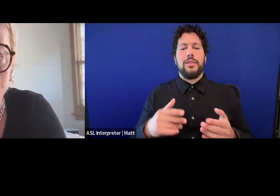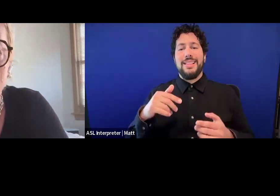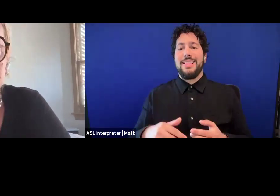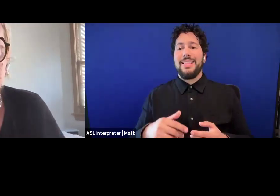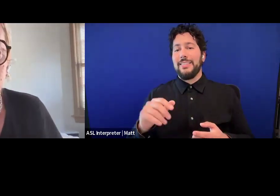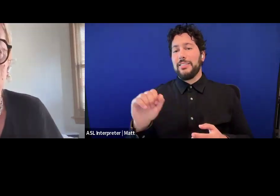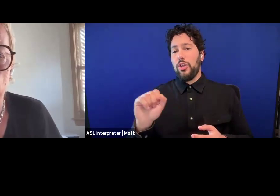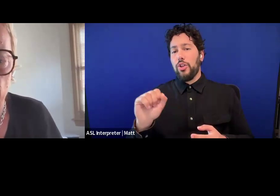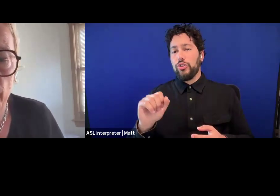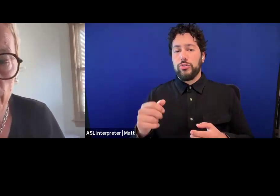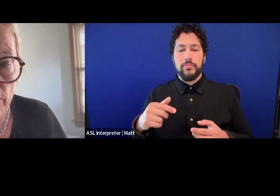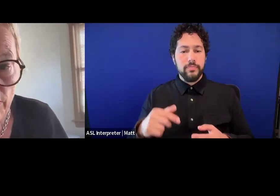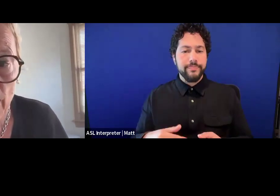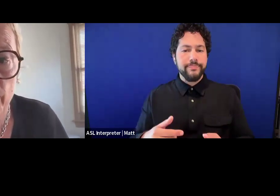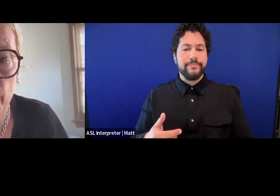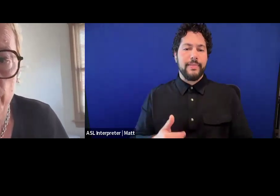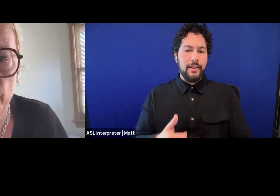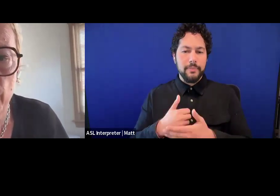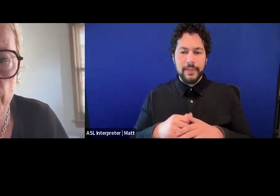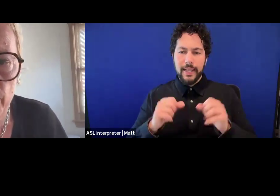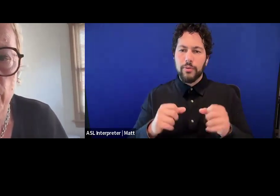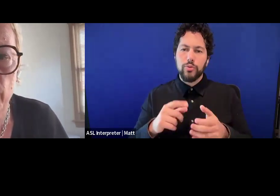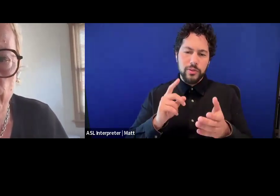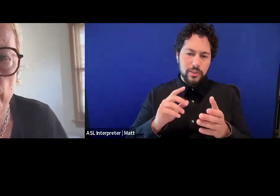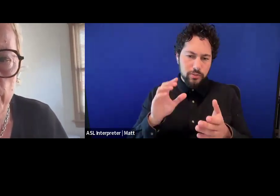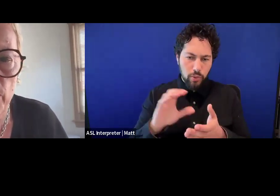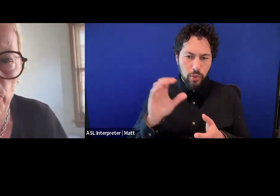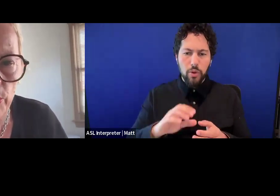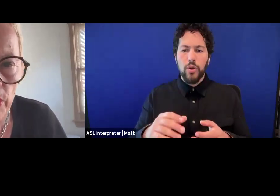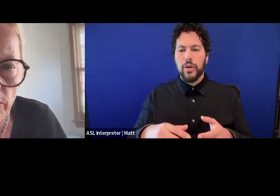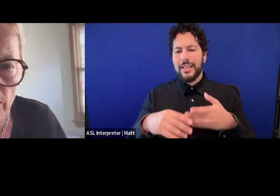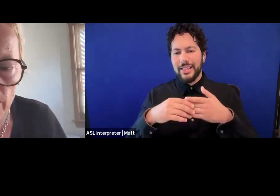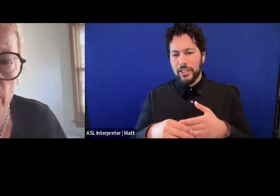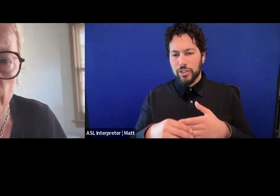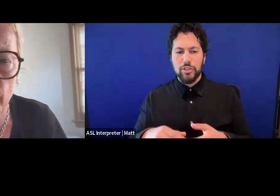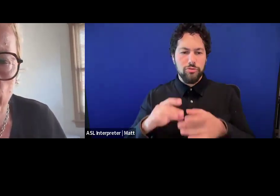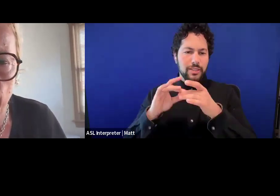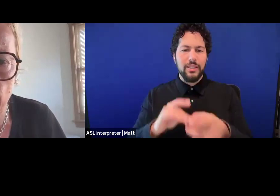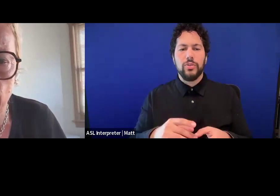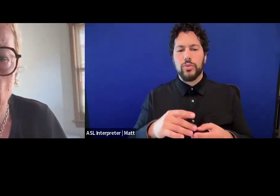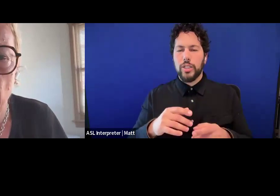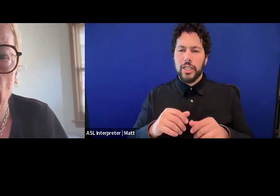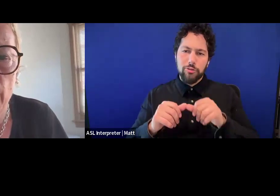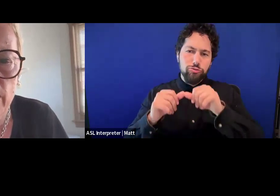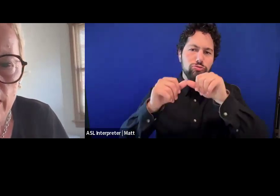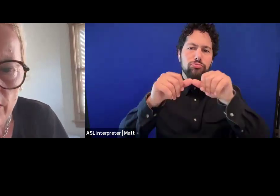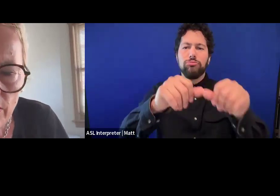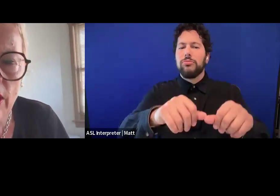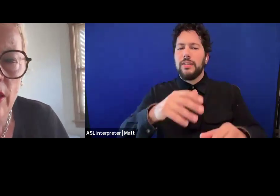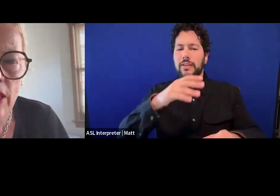leadership in relation to enduring feminist and queer projects here in New York.